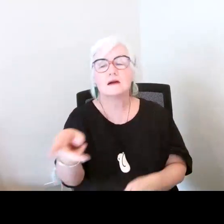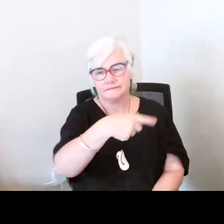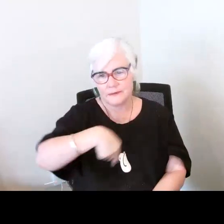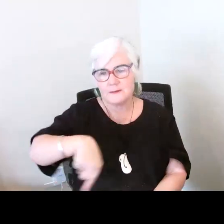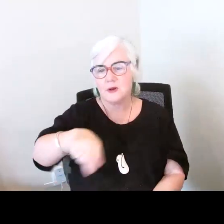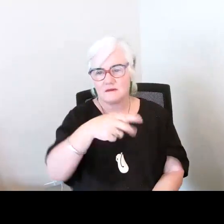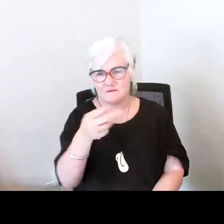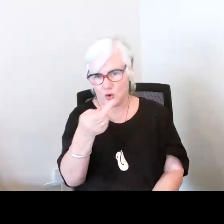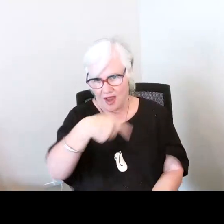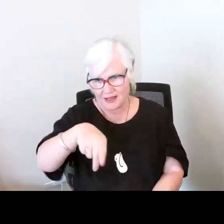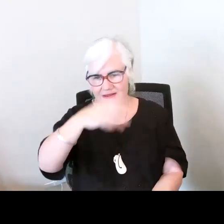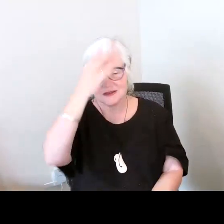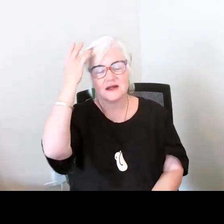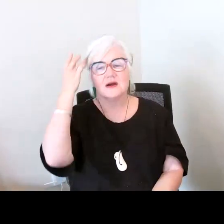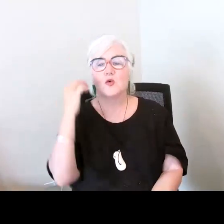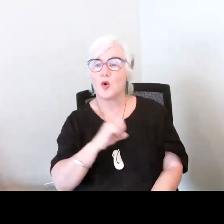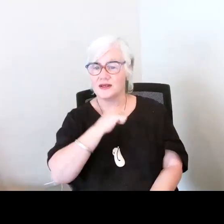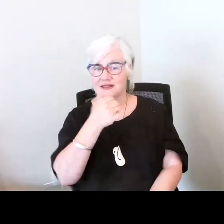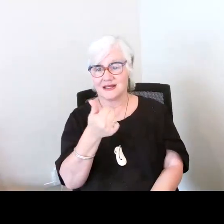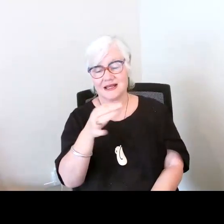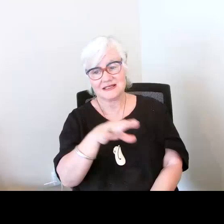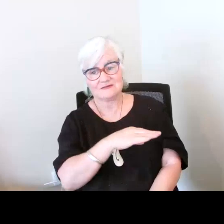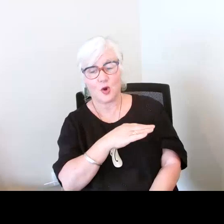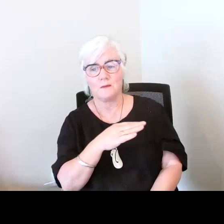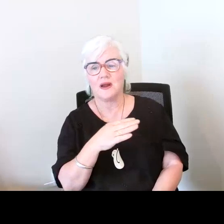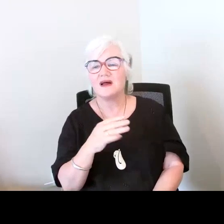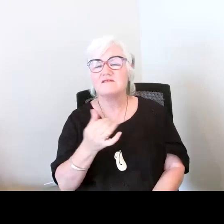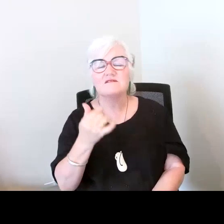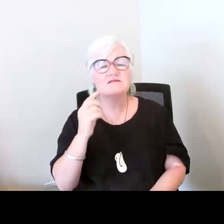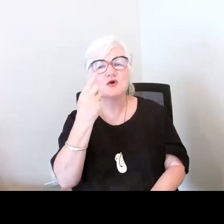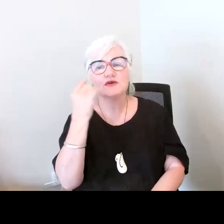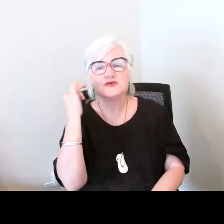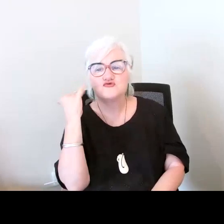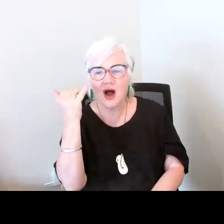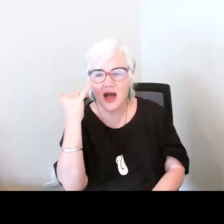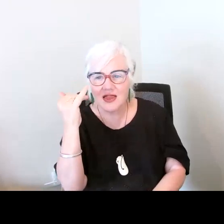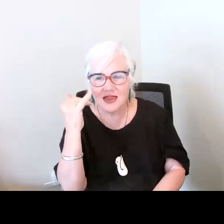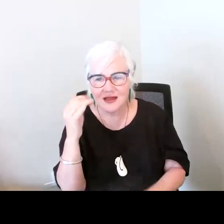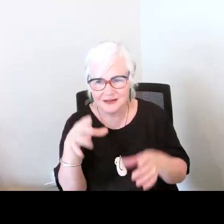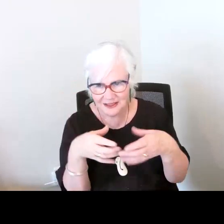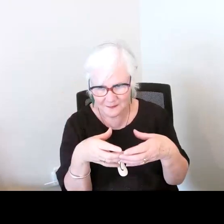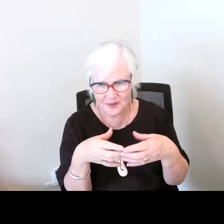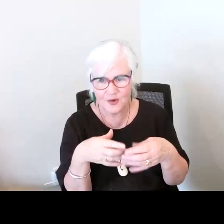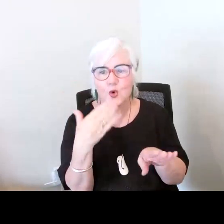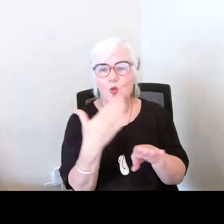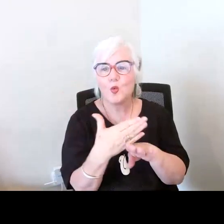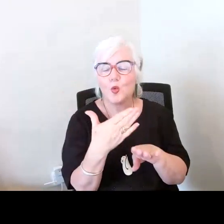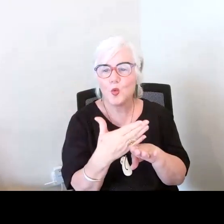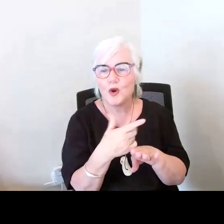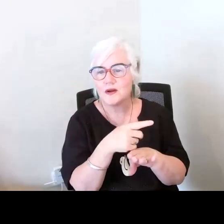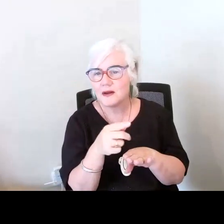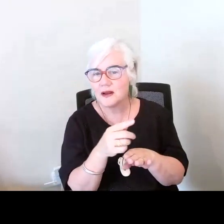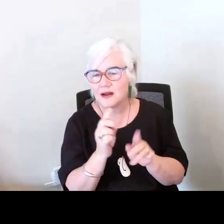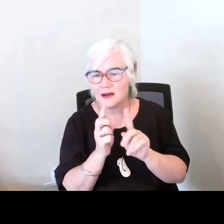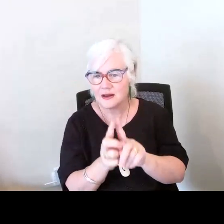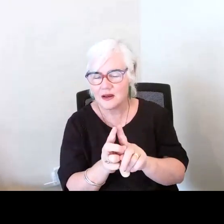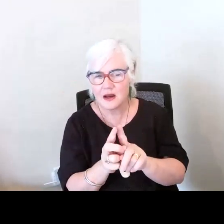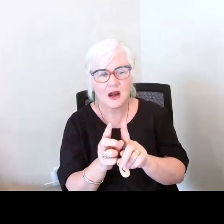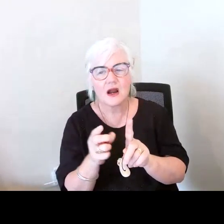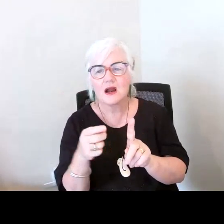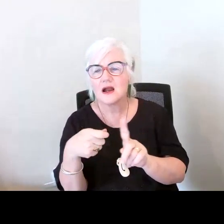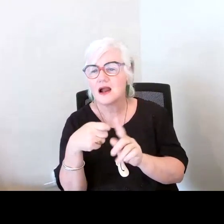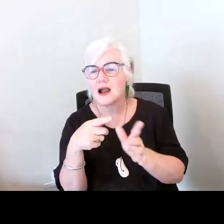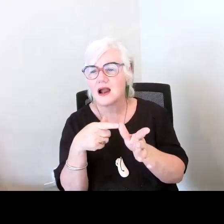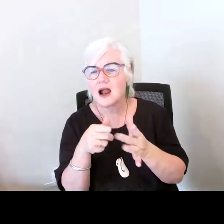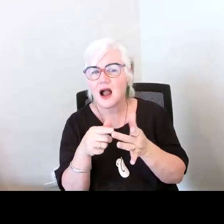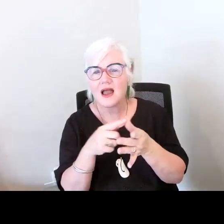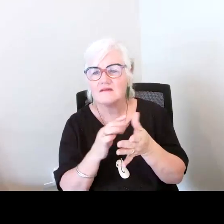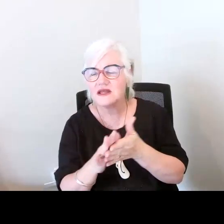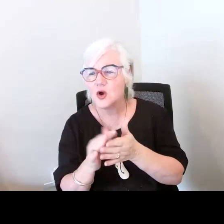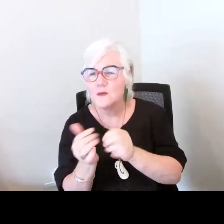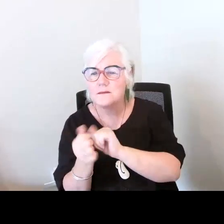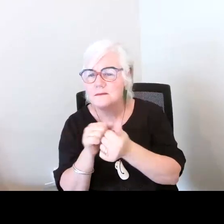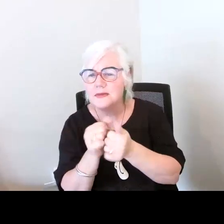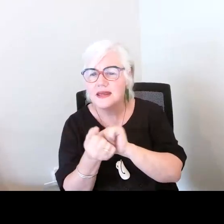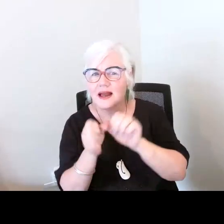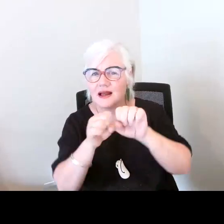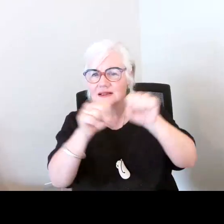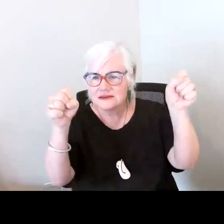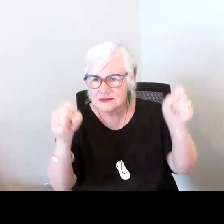six original pilot team of Kaiarahi and I work alongside Hayden, my Kaiāwhina peer assistant.